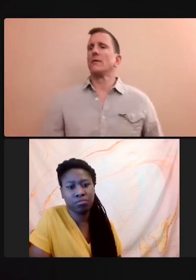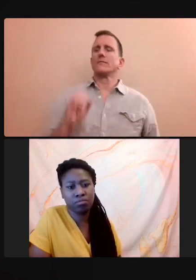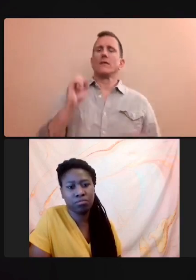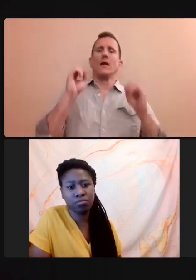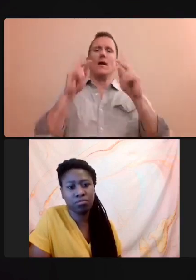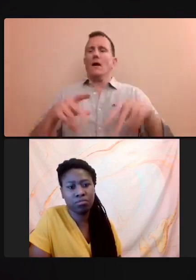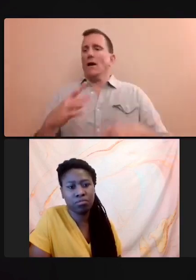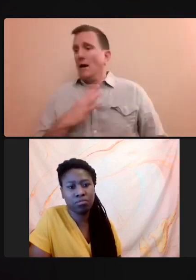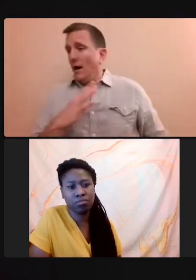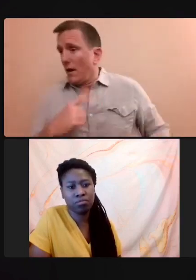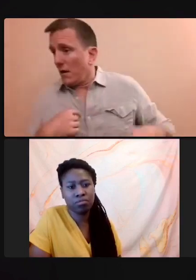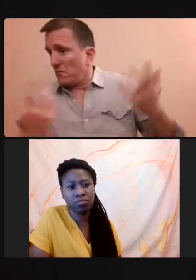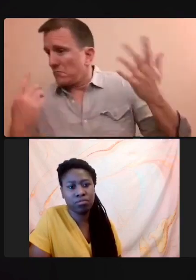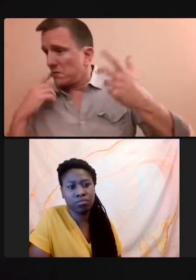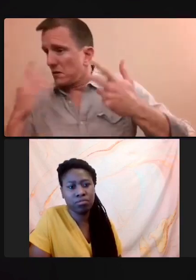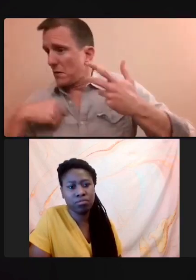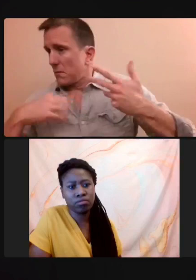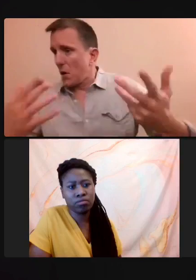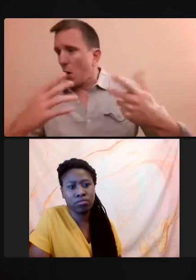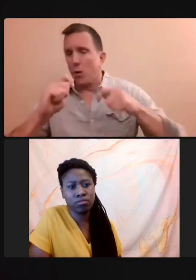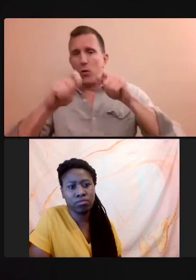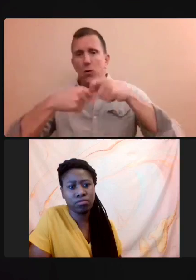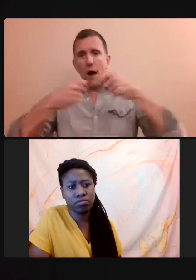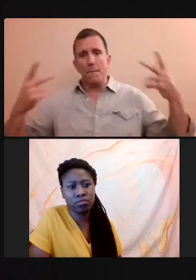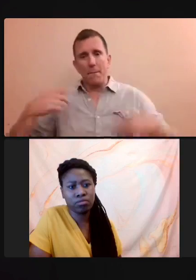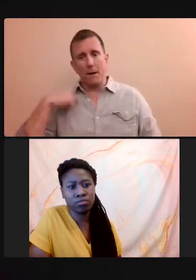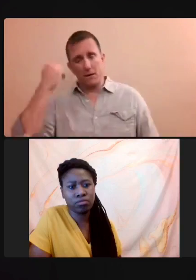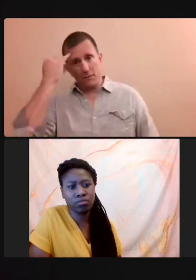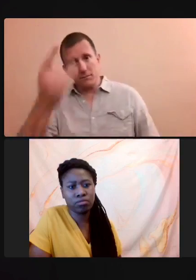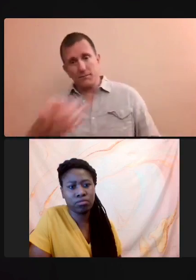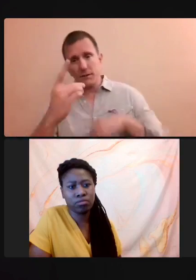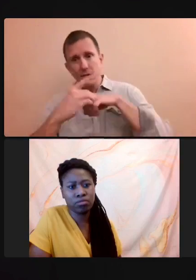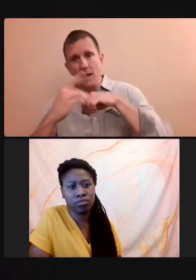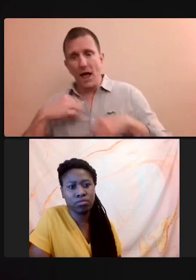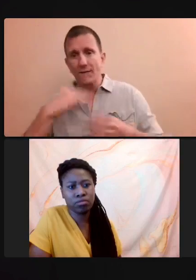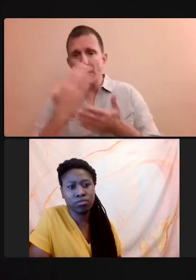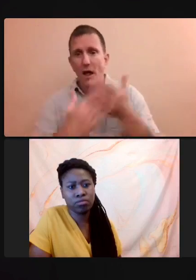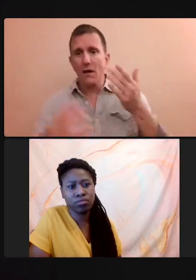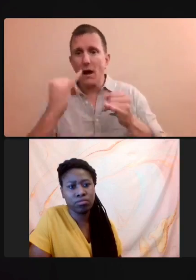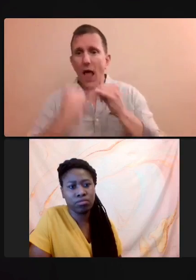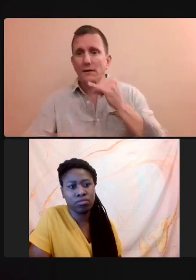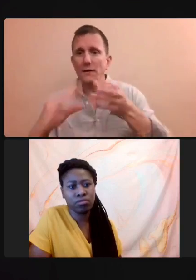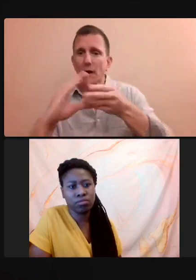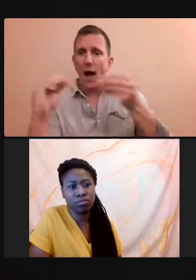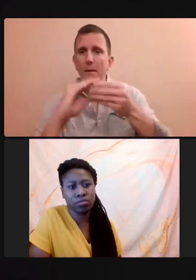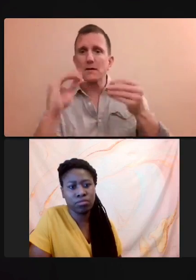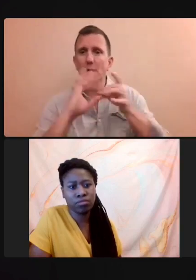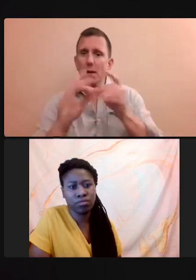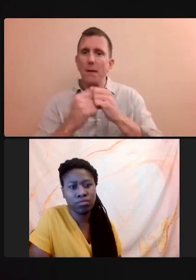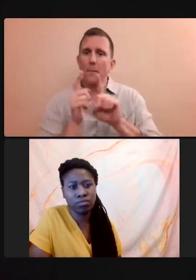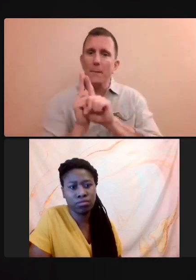Otter And then there are some other apps that are out there that you can search. AVA, I believe is yeah, that's right.